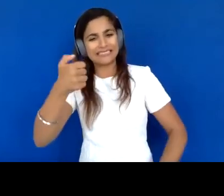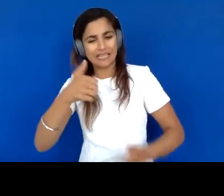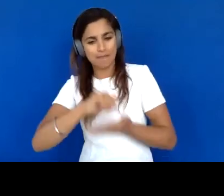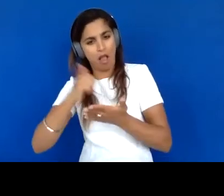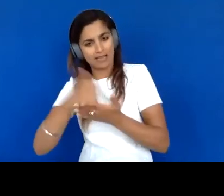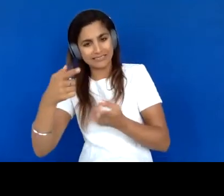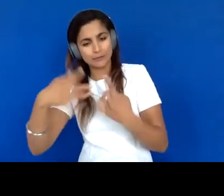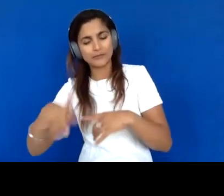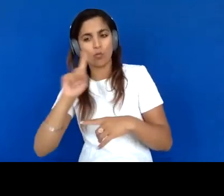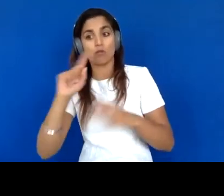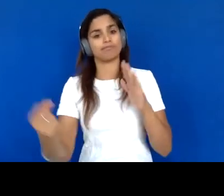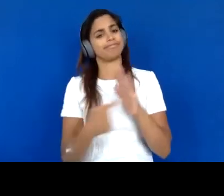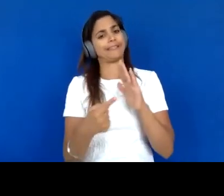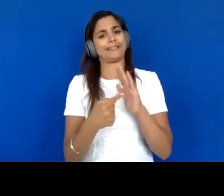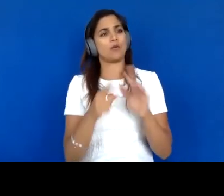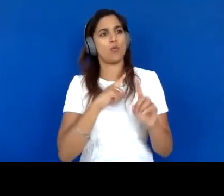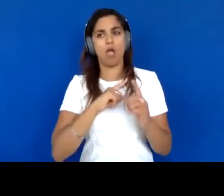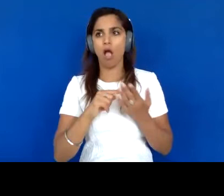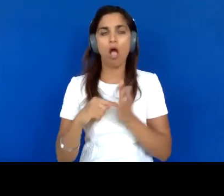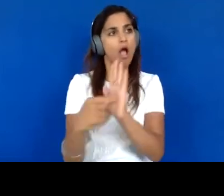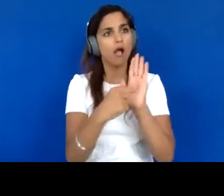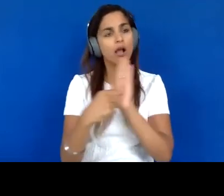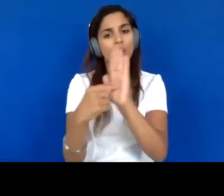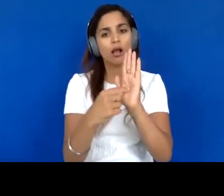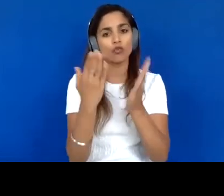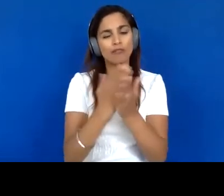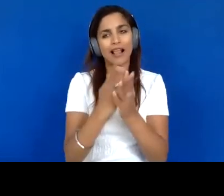deploying a rhetoric of being groundbreaking was taking transformative